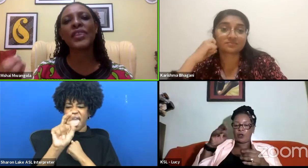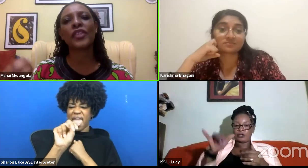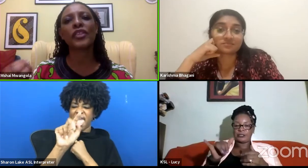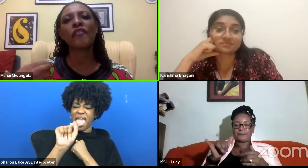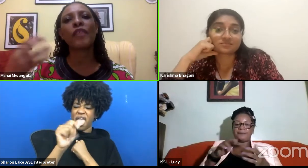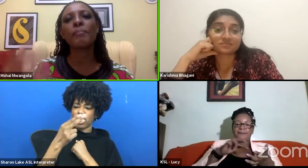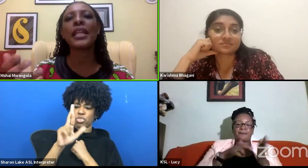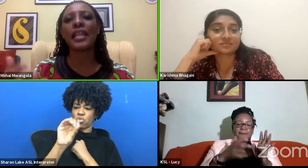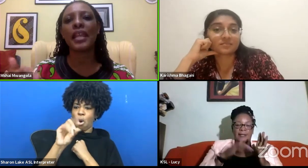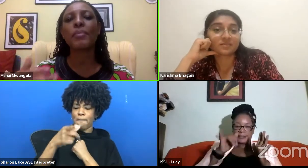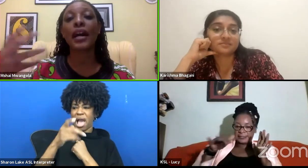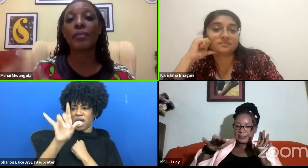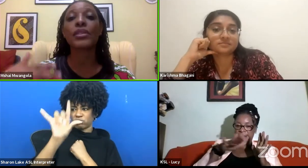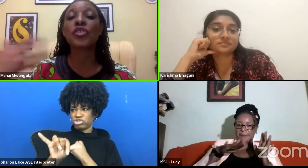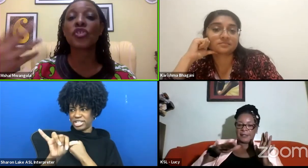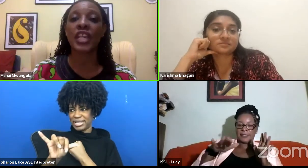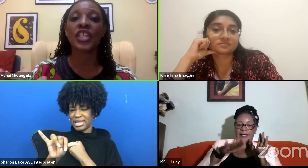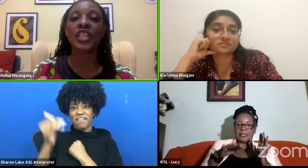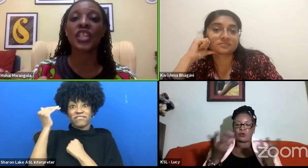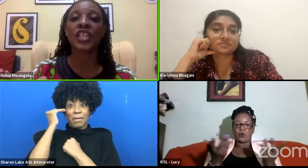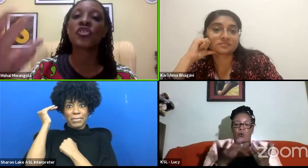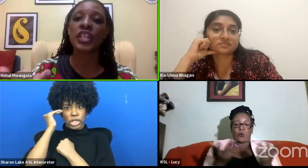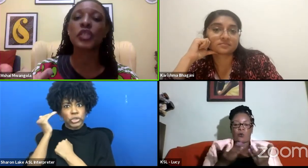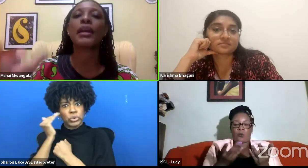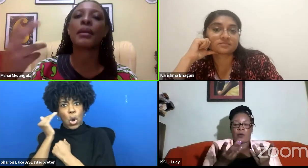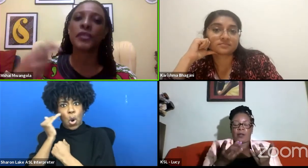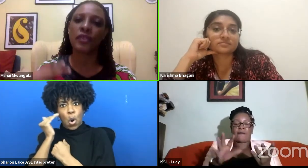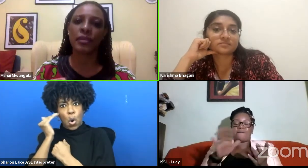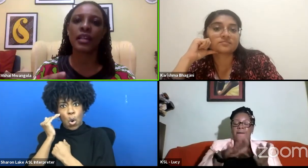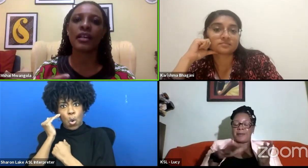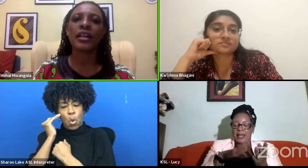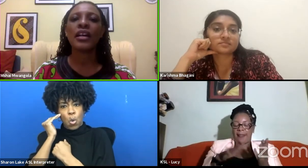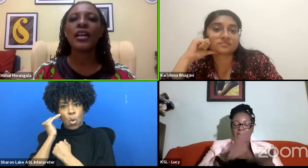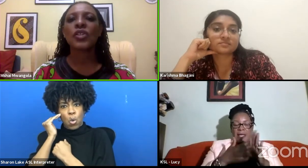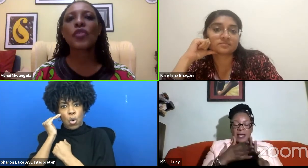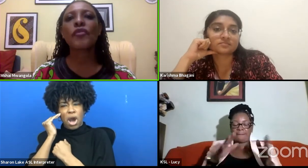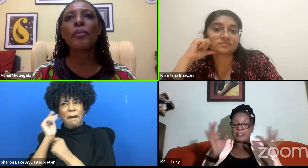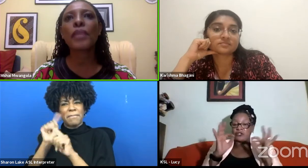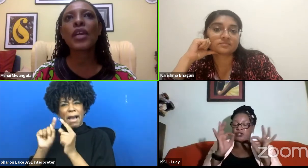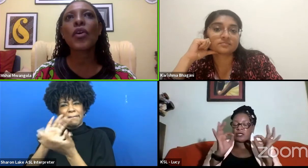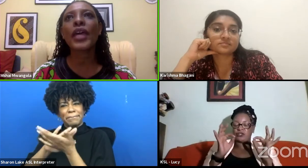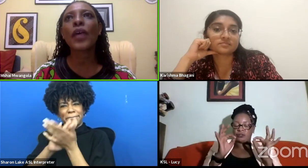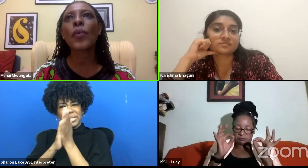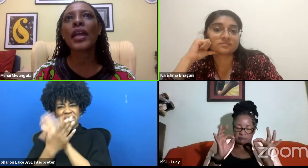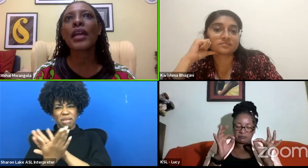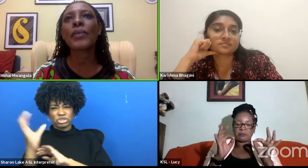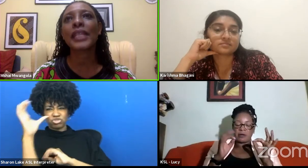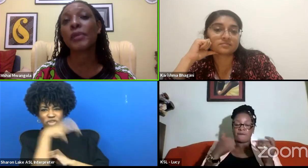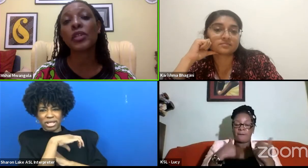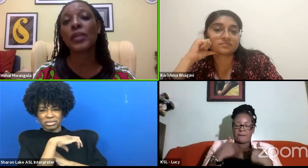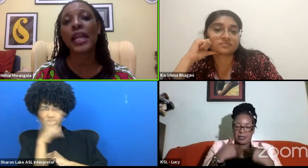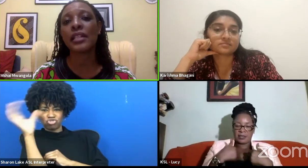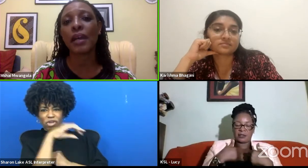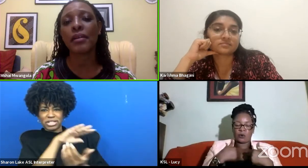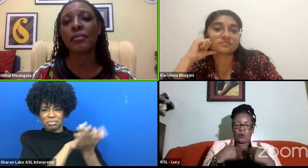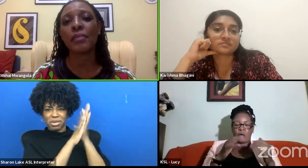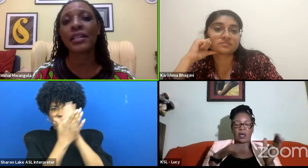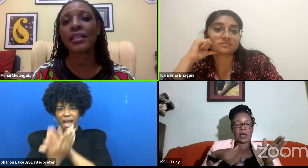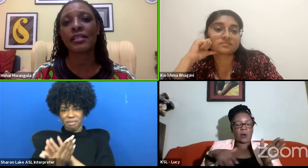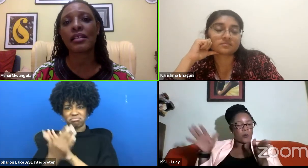the familiar becomes strange and the strange becomes familiar. So for me, going away, especially when I did my master's